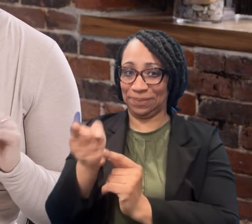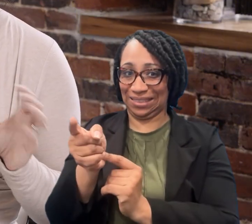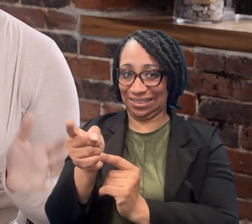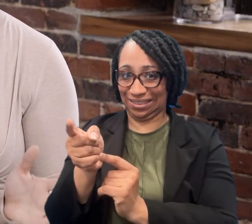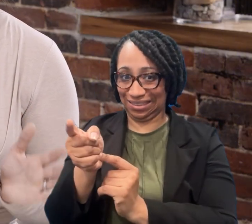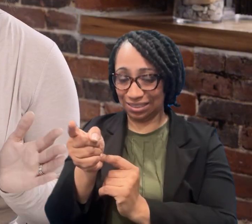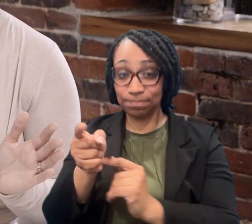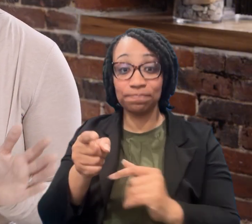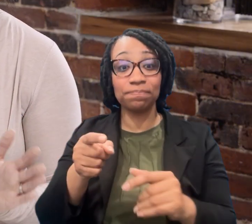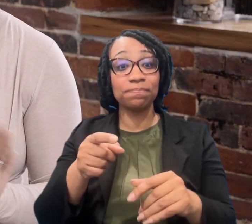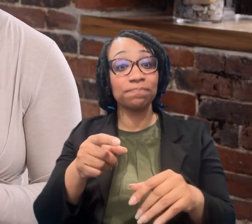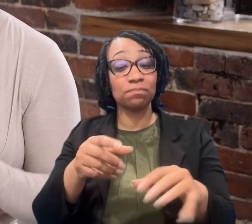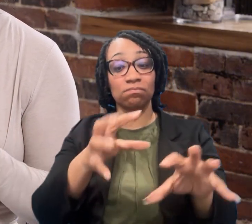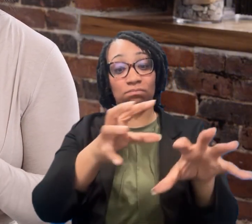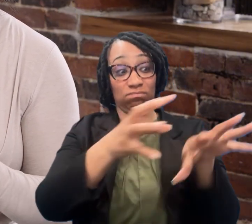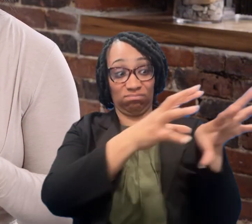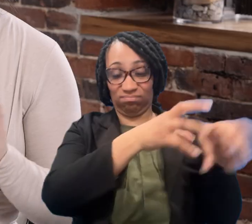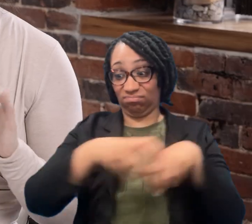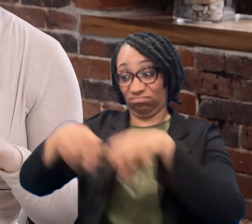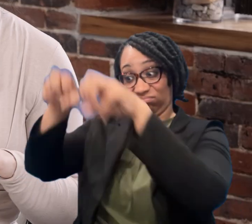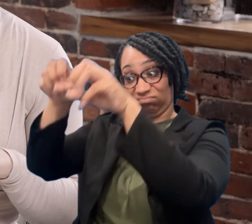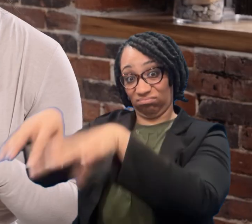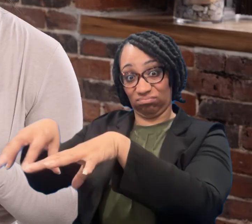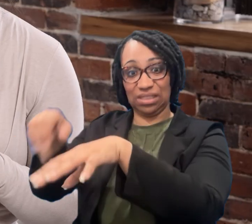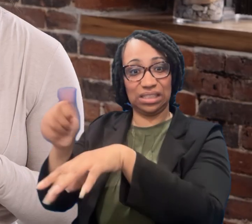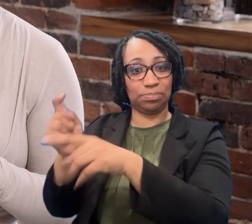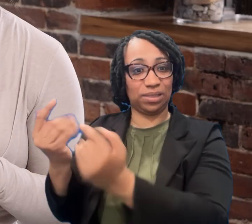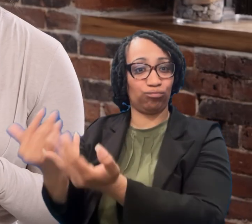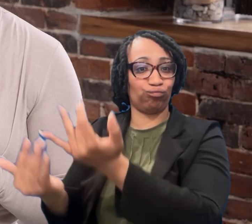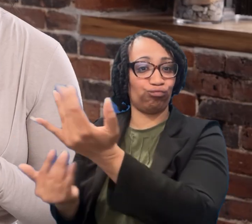the 10 minutes, you're going to take them out safely and let them air dry to the side.